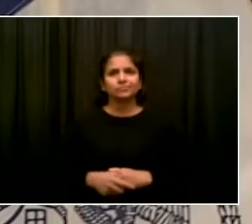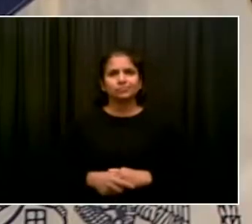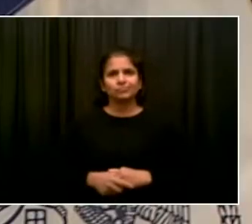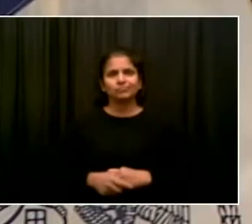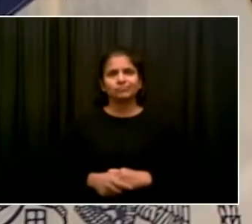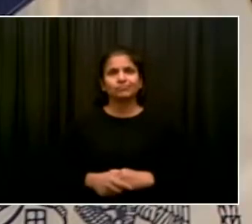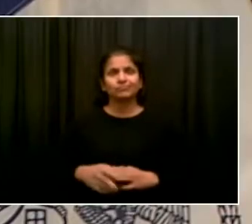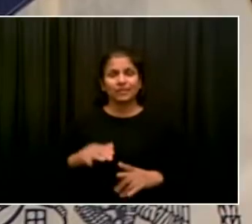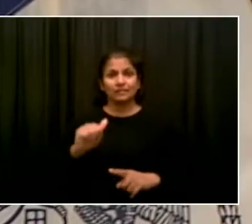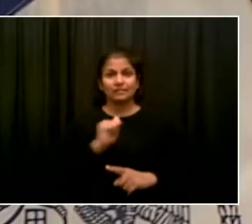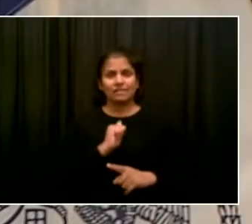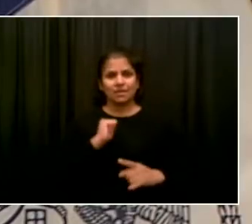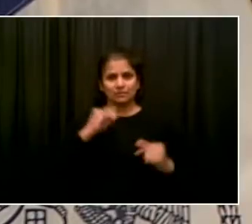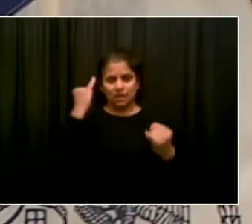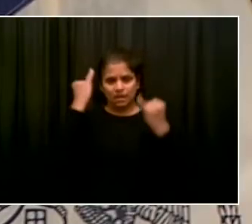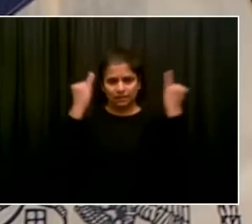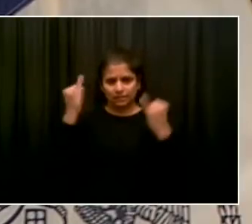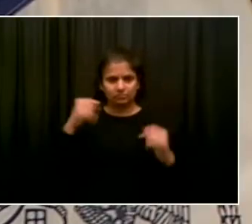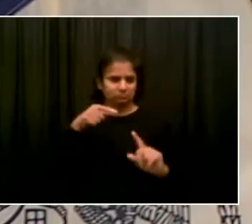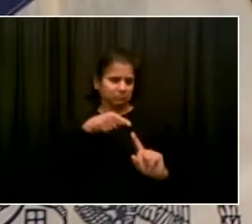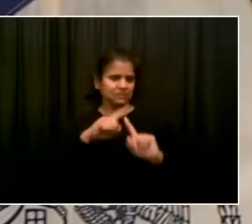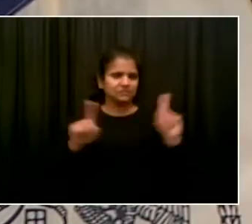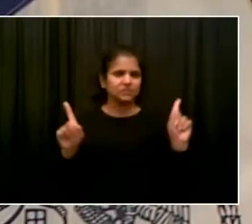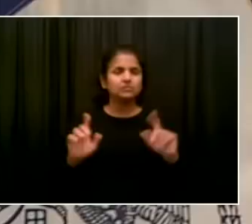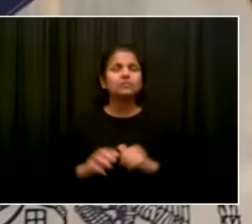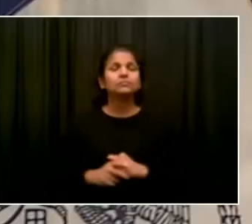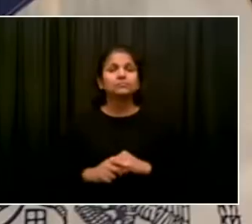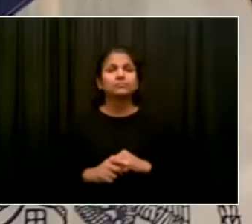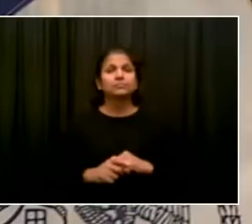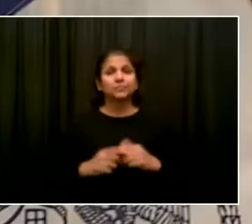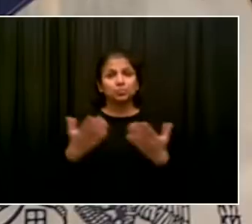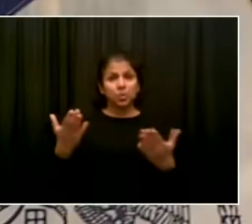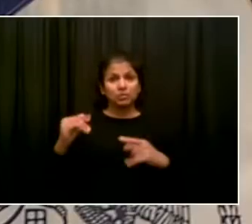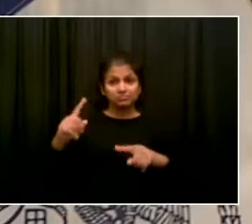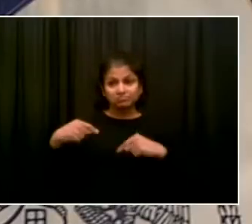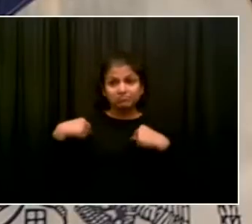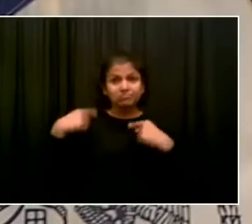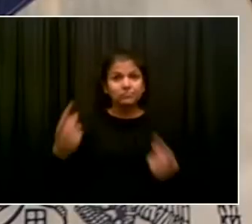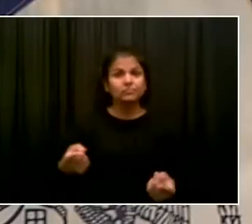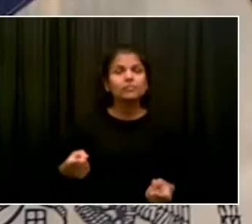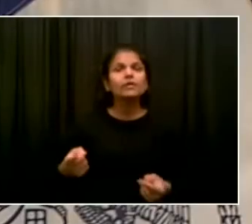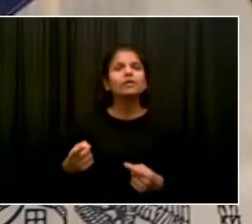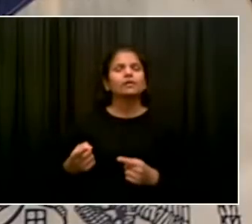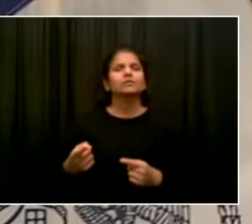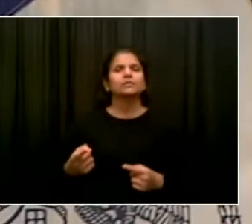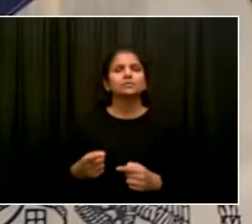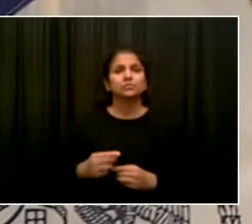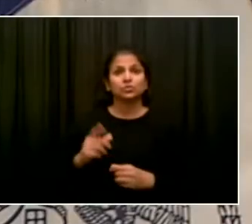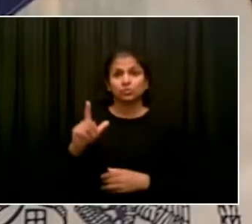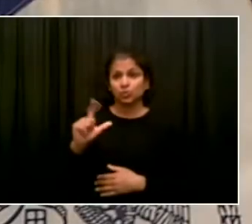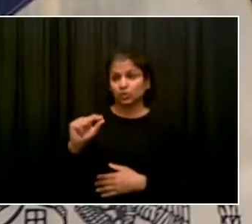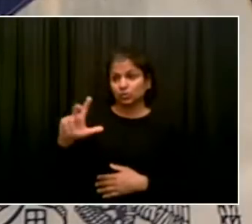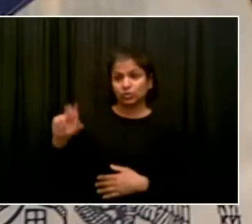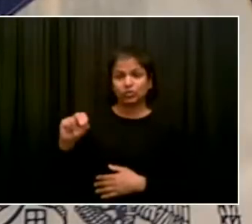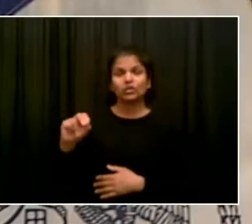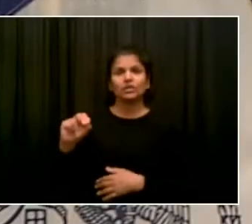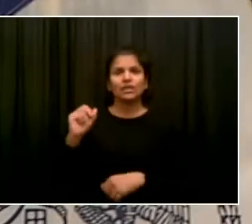DIFFERT EN SITUATION HAD AN OPPORTUNITY TO BRING BACK SOMEONE WHO'S BEEN GREATEST POLICE LEADER